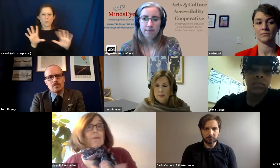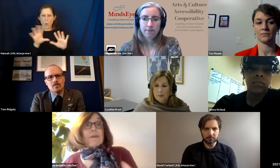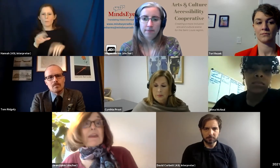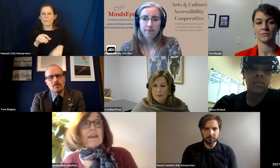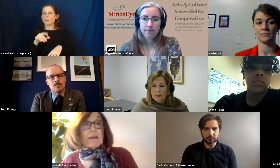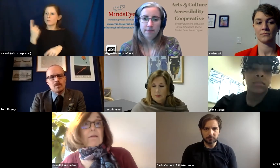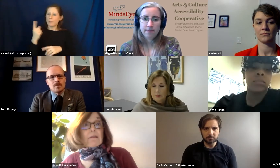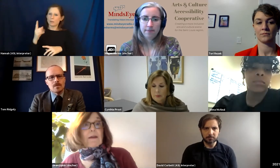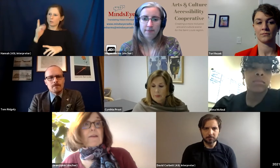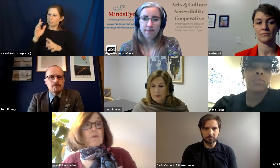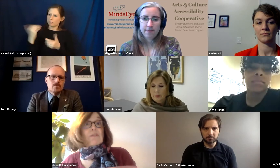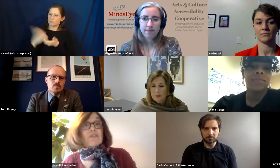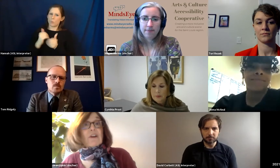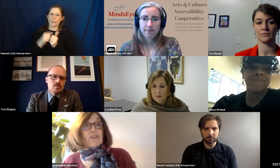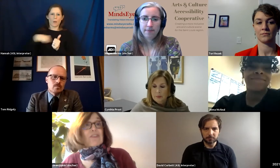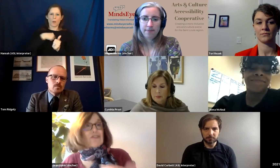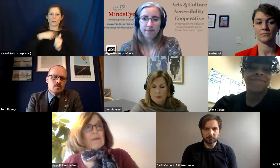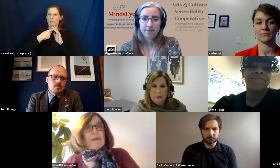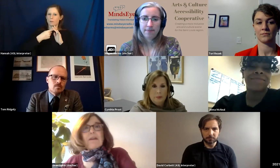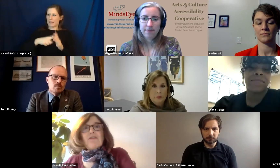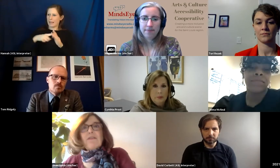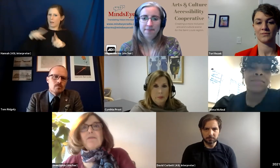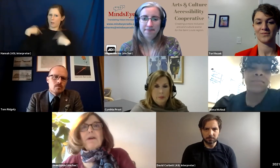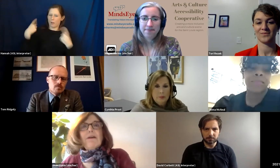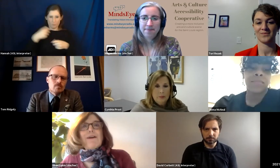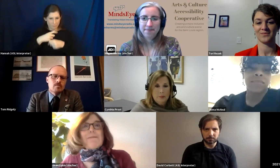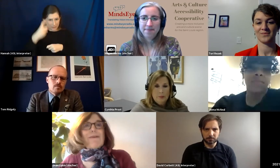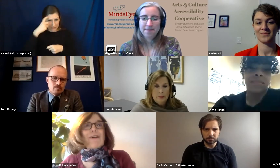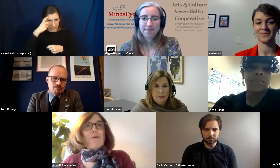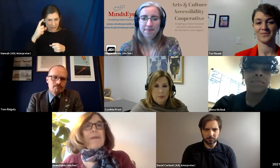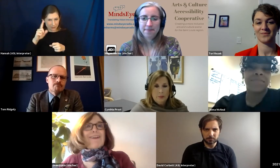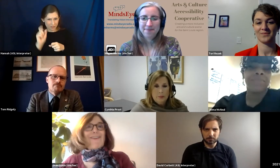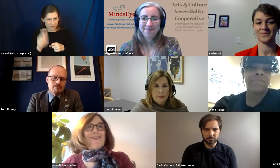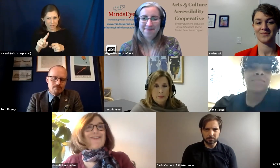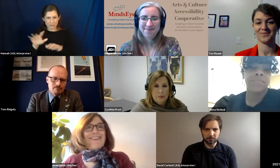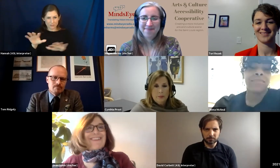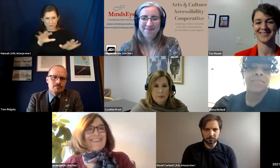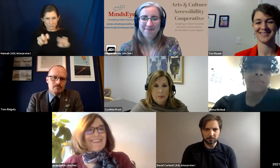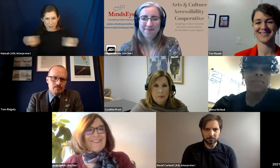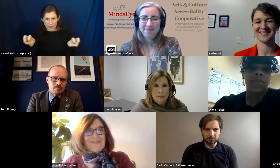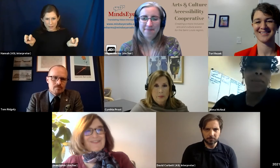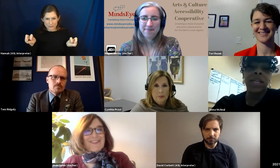from the beginning as we discuss things is that making sense my my fellow panelists that